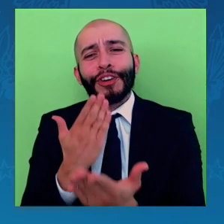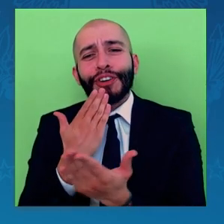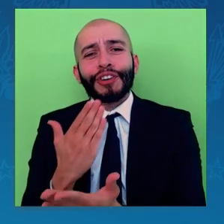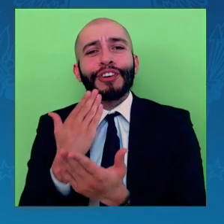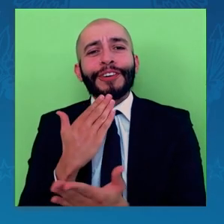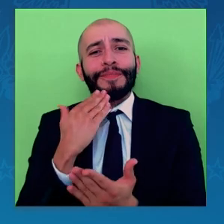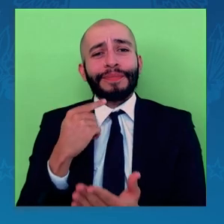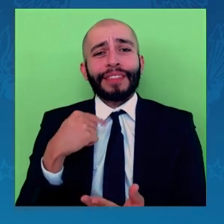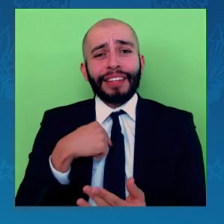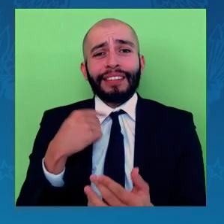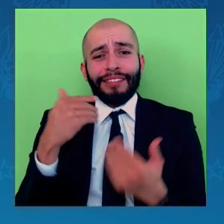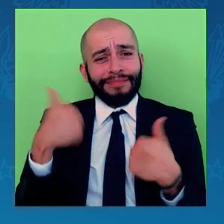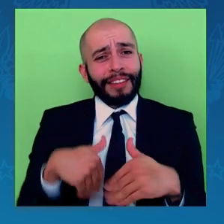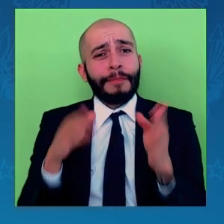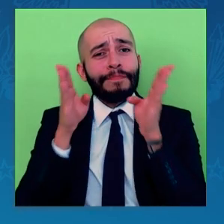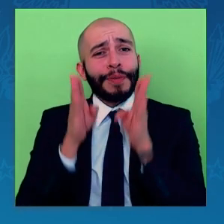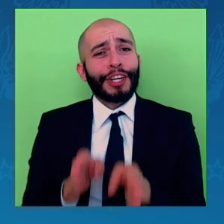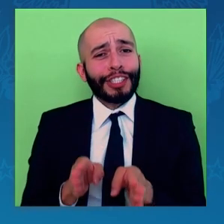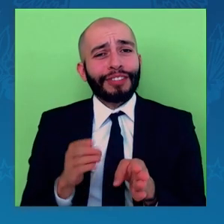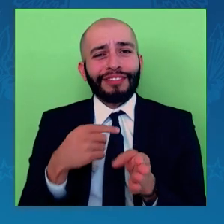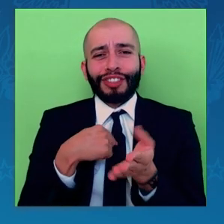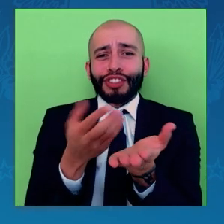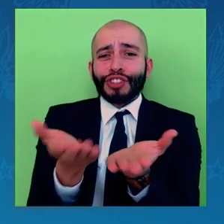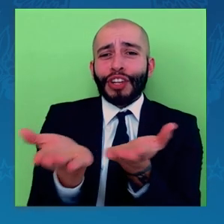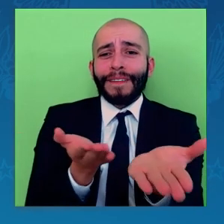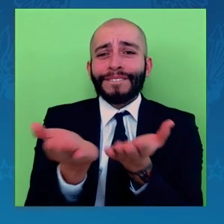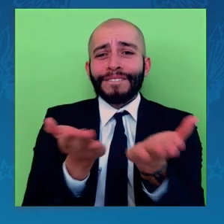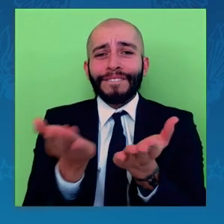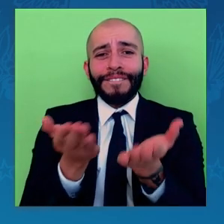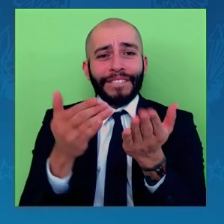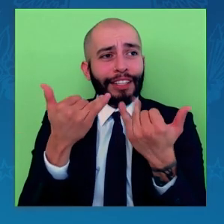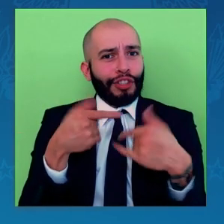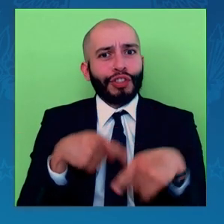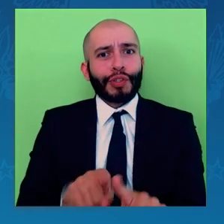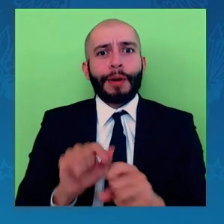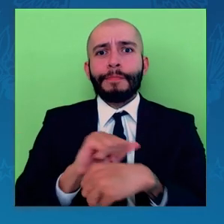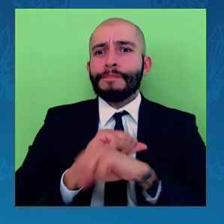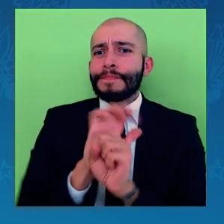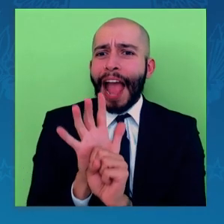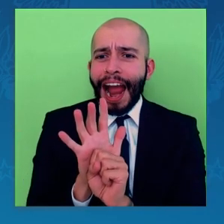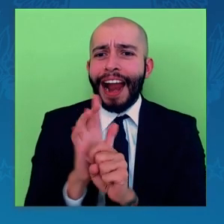is a singular honor to be able to do so under the leadership of the first black